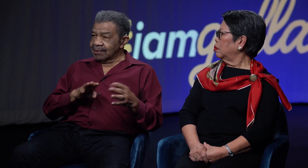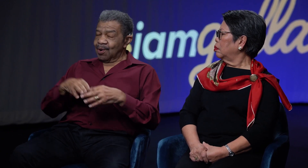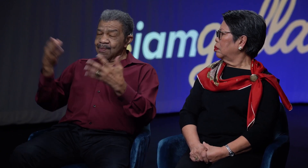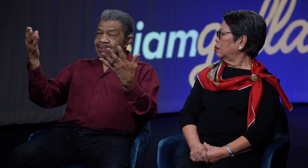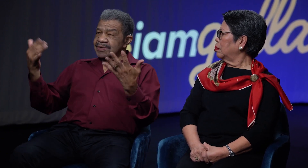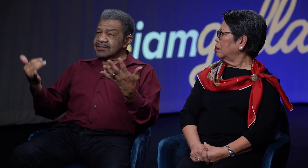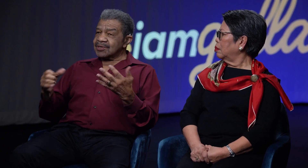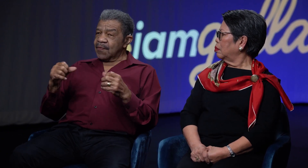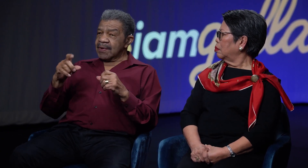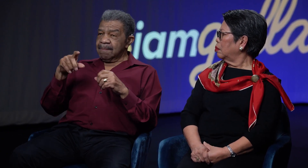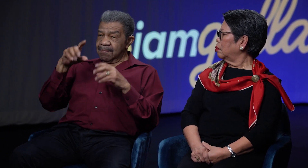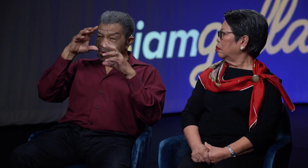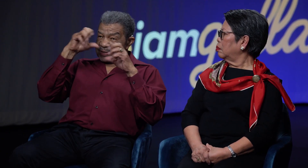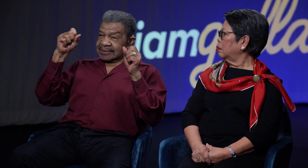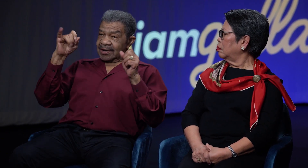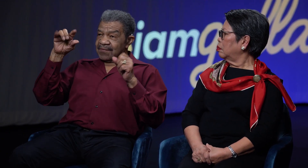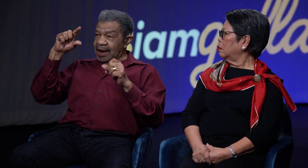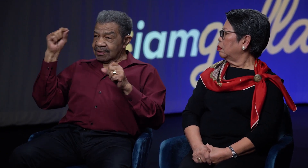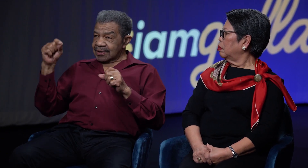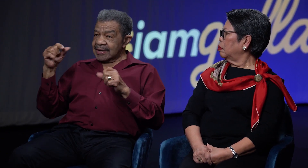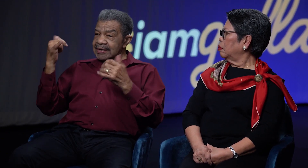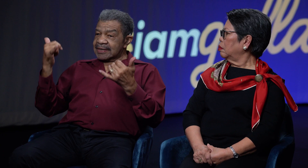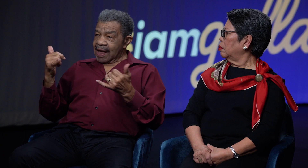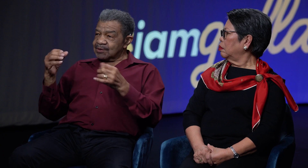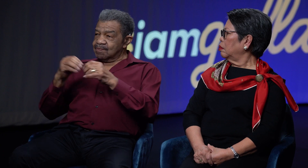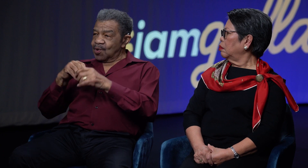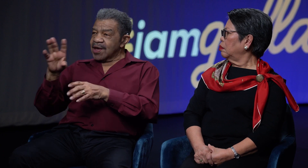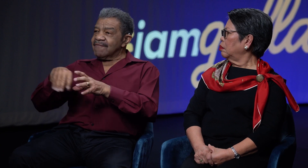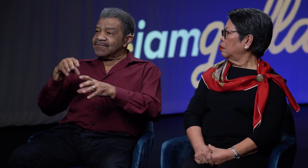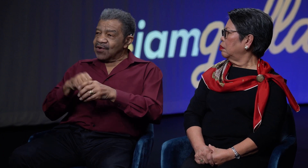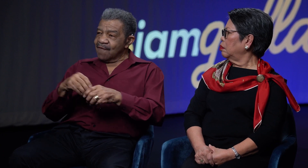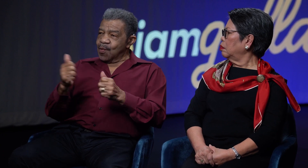The presidents of Gallaudet are now more involved